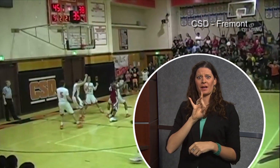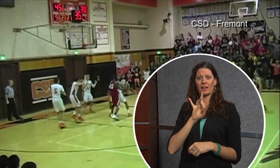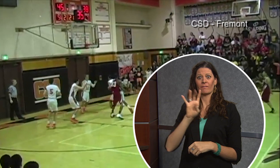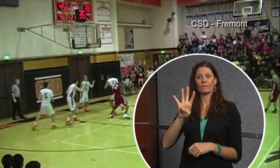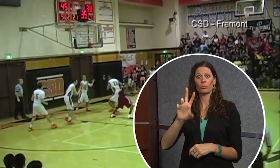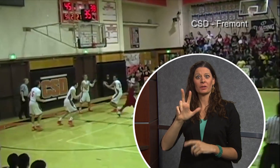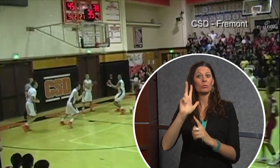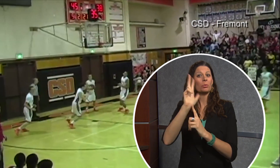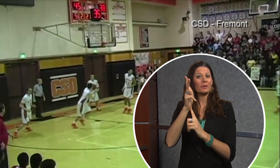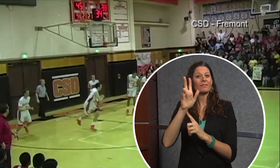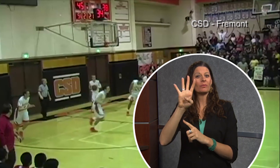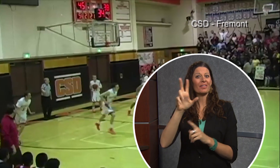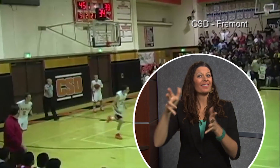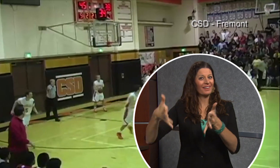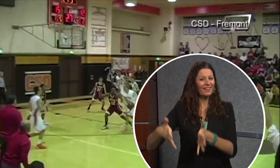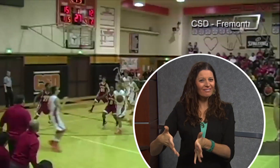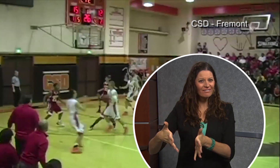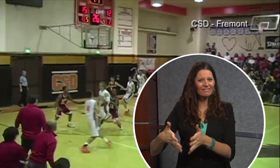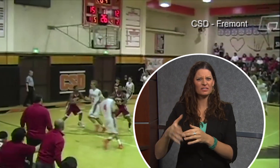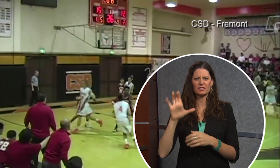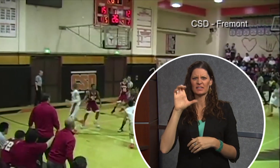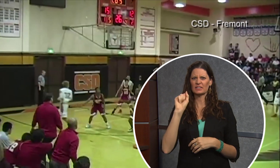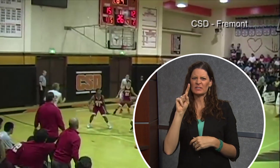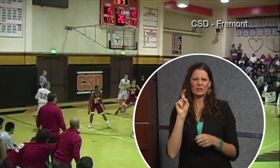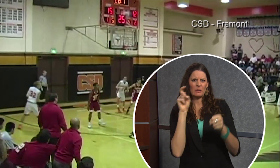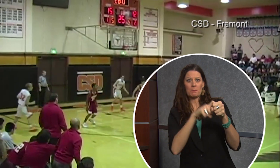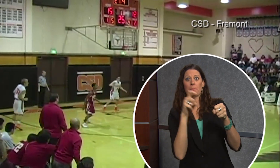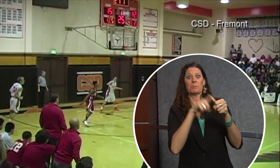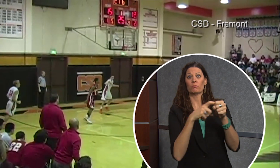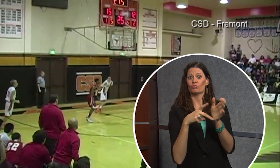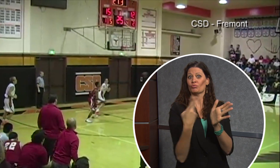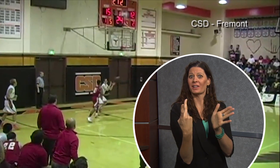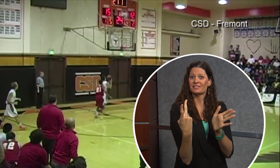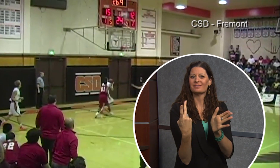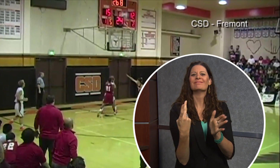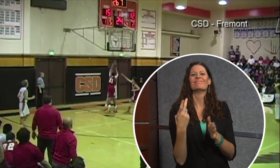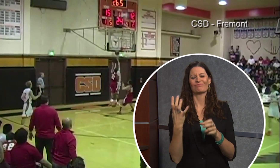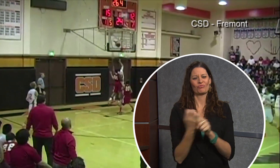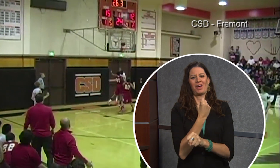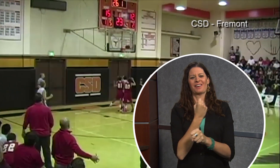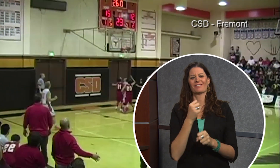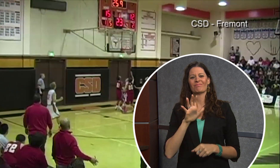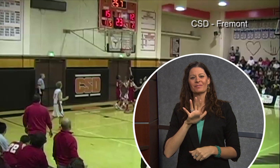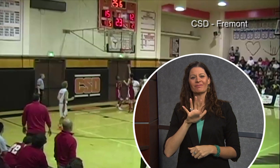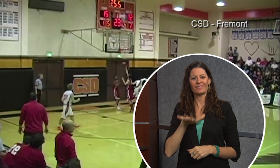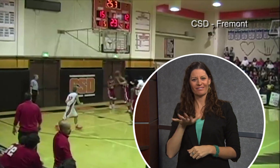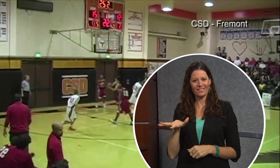WITH THREE MINUTES AND 43 SECONDS LEFT. THE EAGLES SCORED BACK TO BACK BUCKETS AND